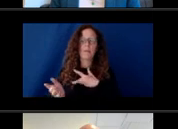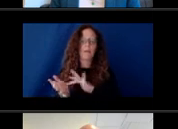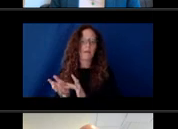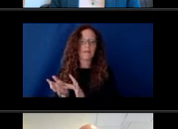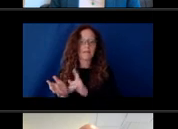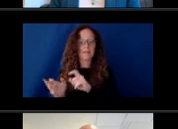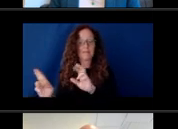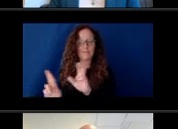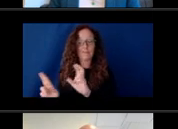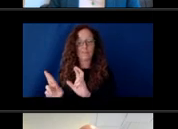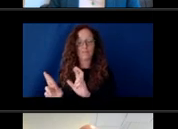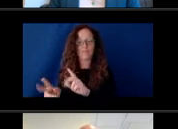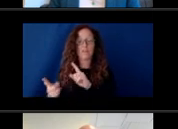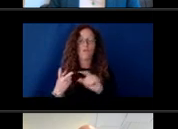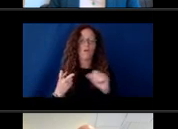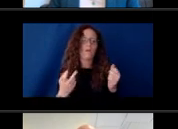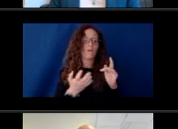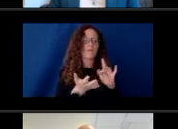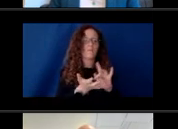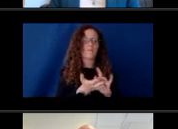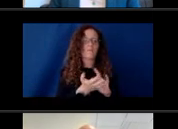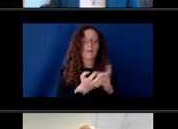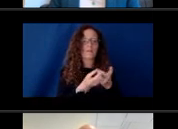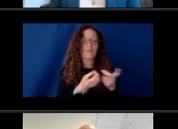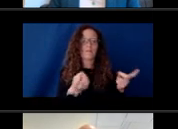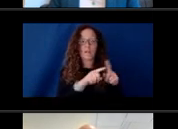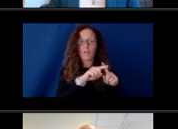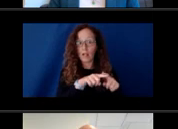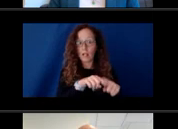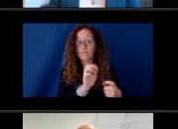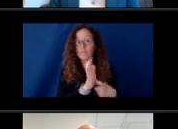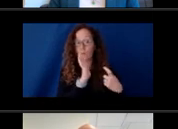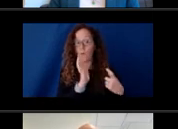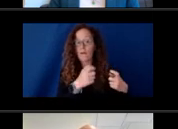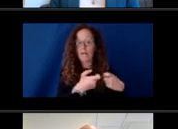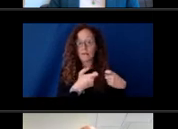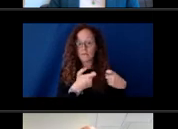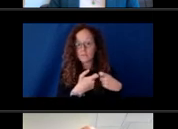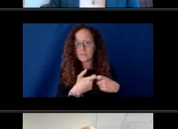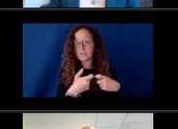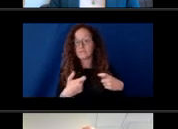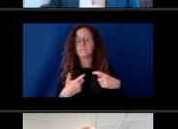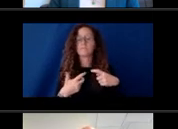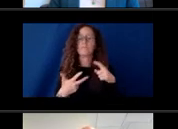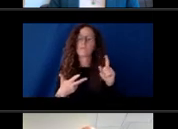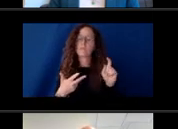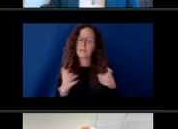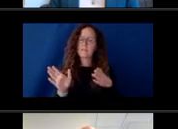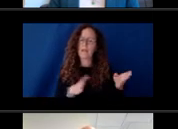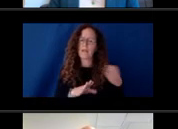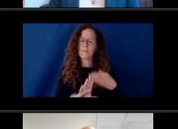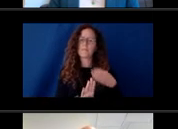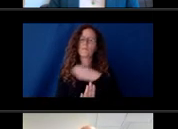devices that are electricity dependence, and we need plans in advance of a power outage that can